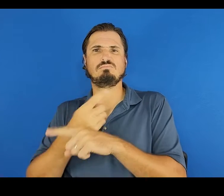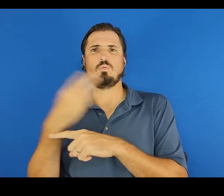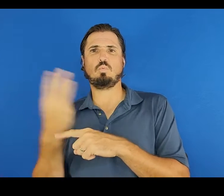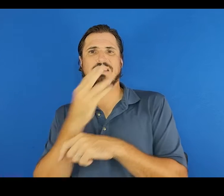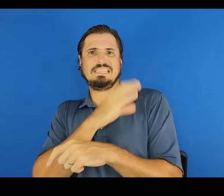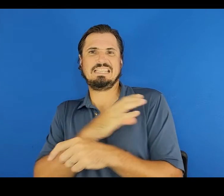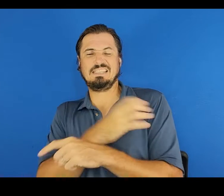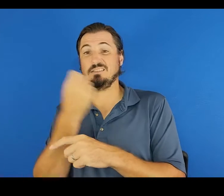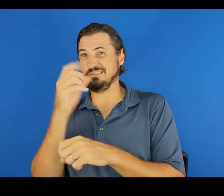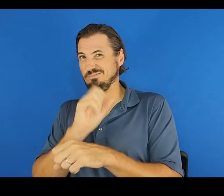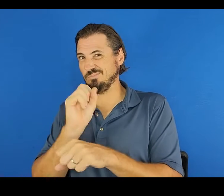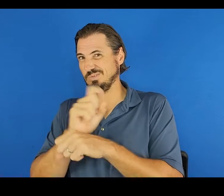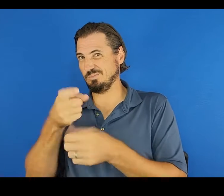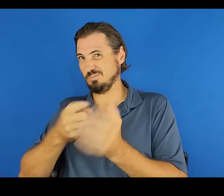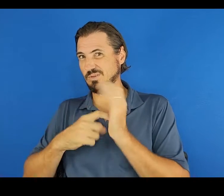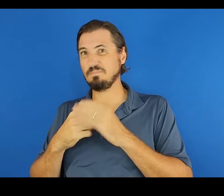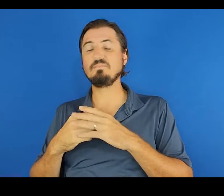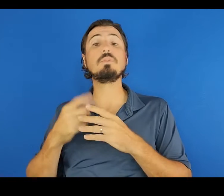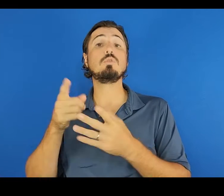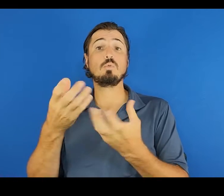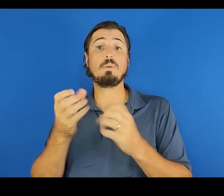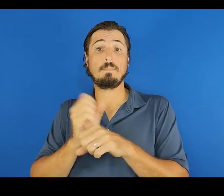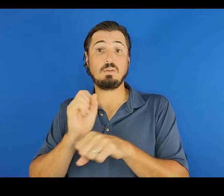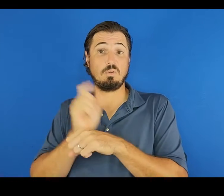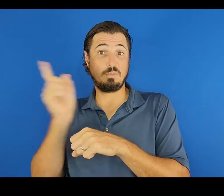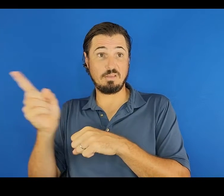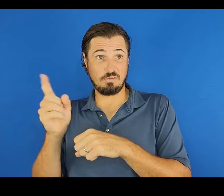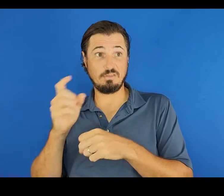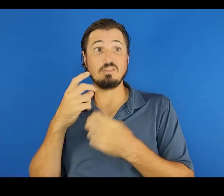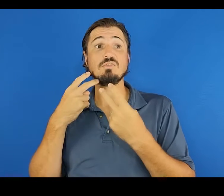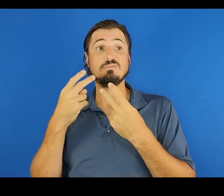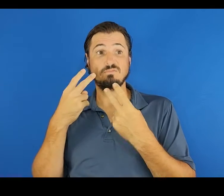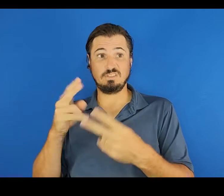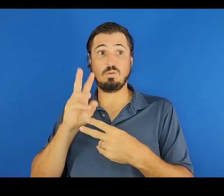appointment only. To make an appointment at Wilcox, visit WilcoxHealth.org/Vaccine.